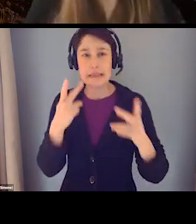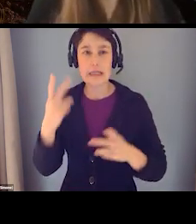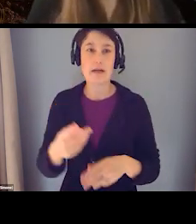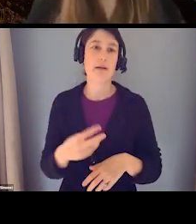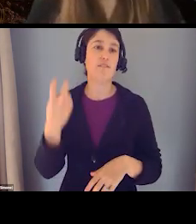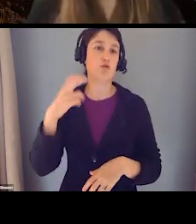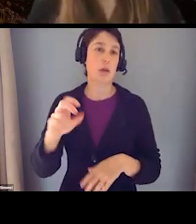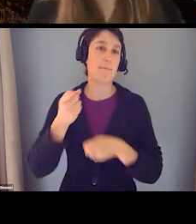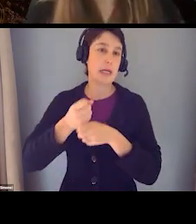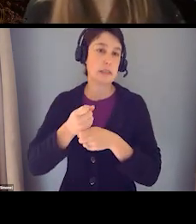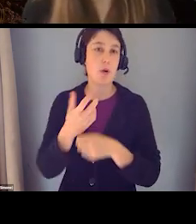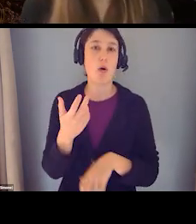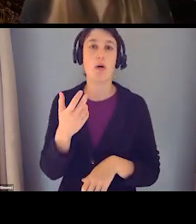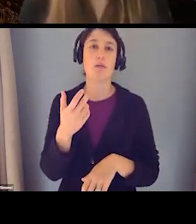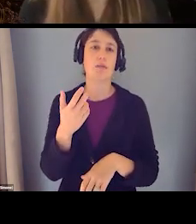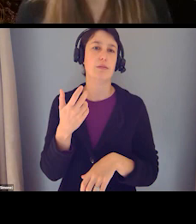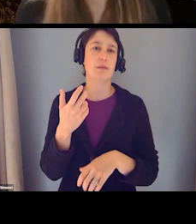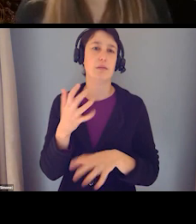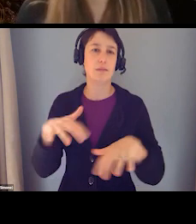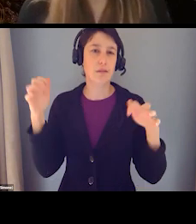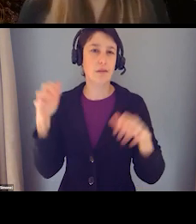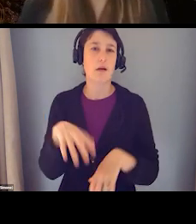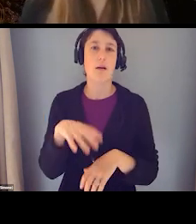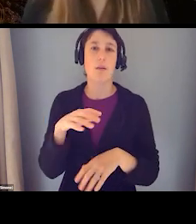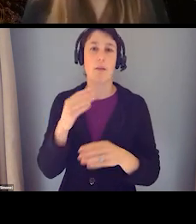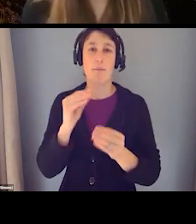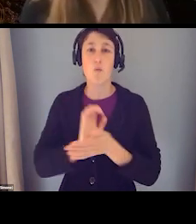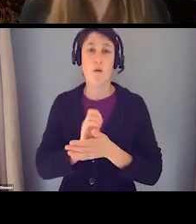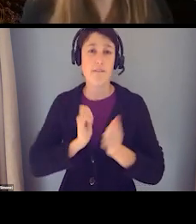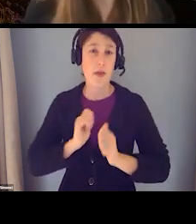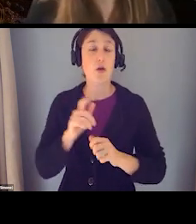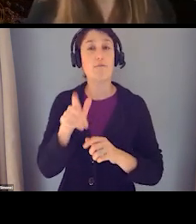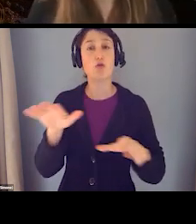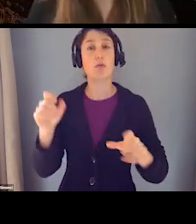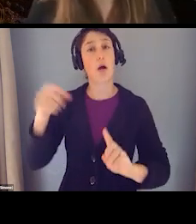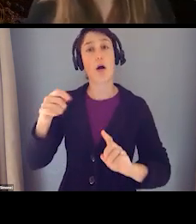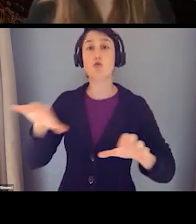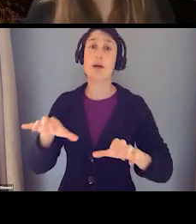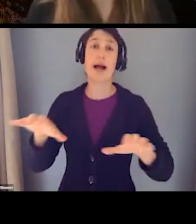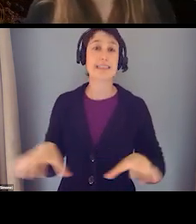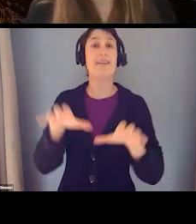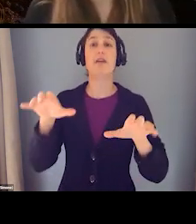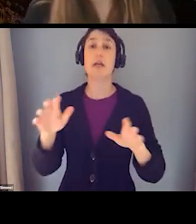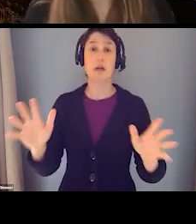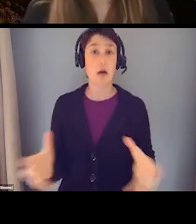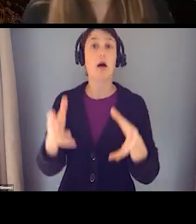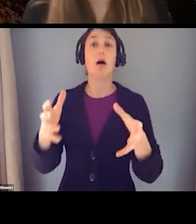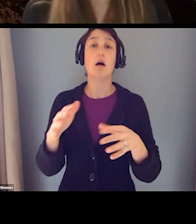If you are doing an activity to get kids excited about science, we think that's great. Please make sure it's well documented and well justified